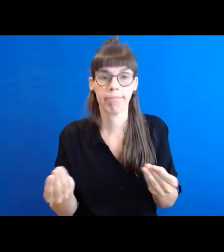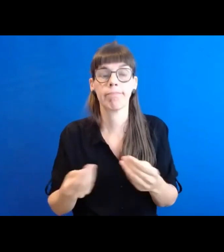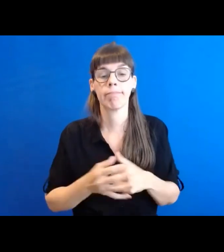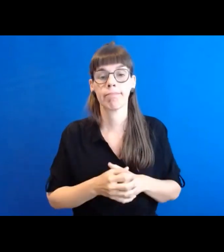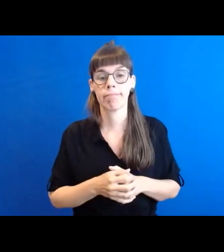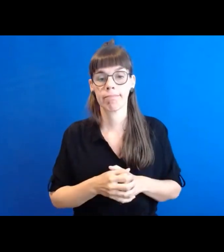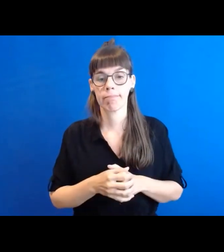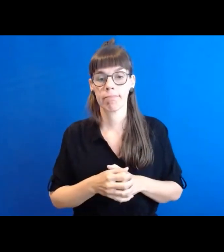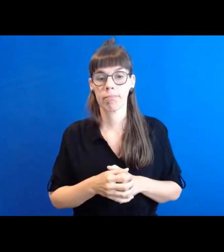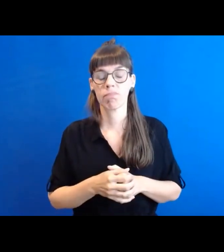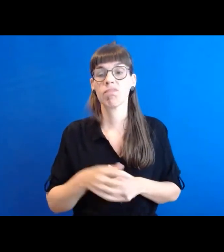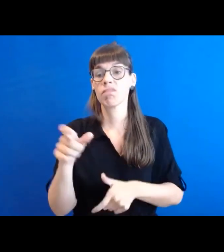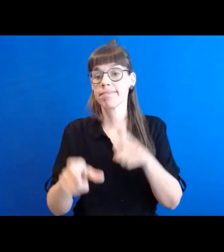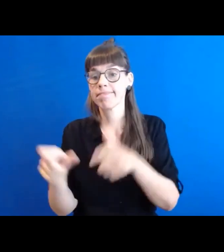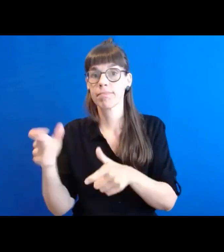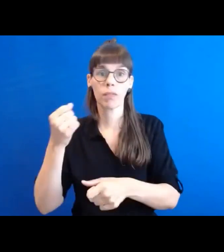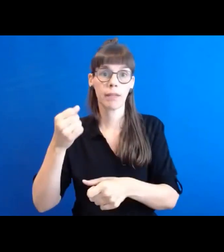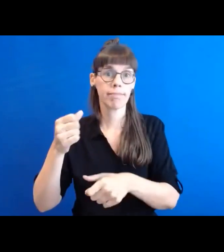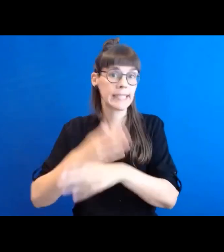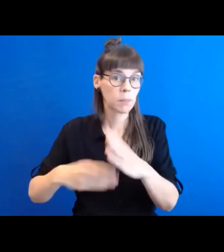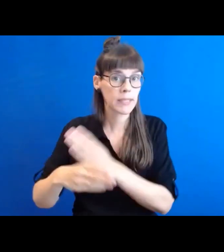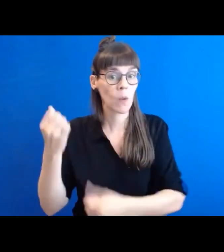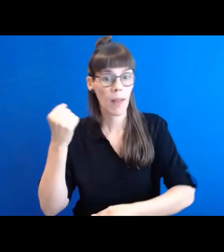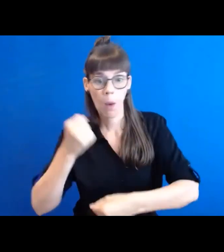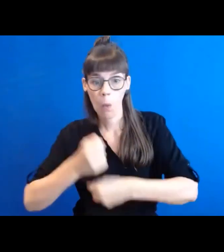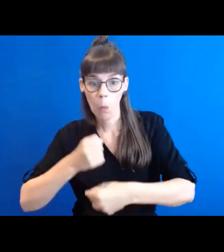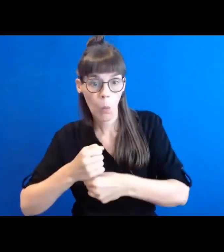when -- with their income. People with disabilities have also